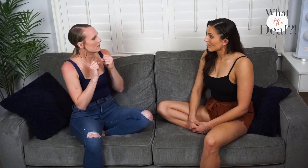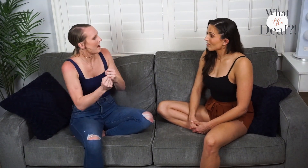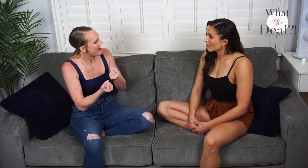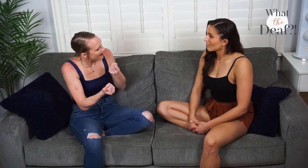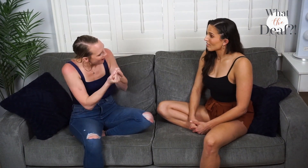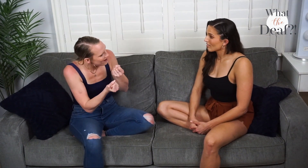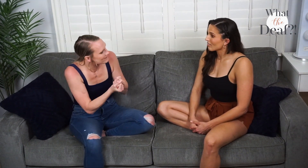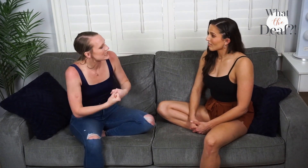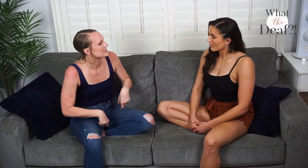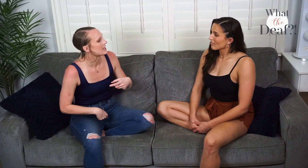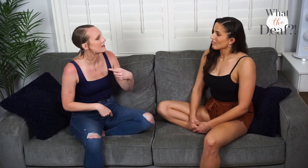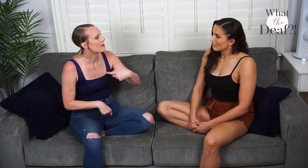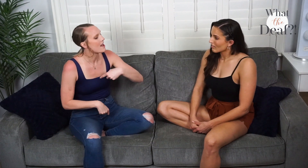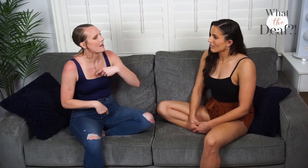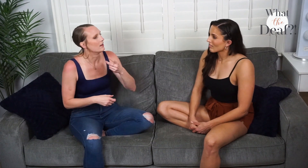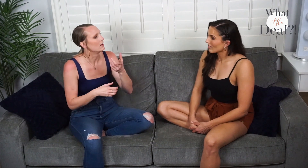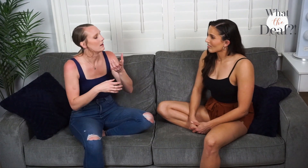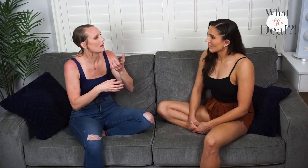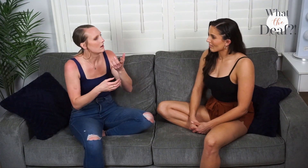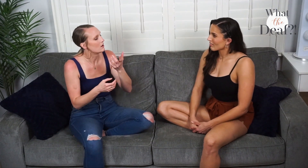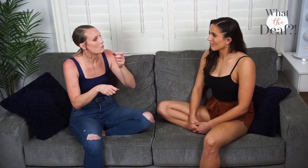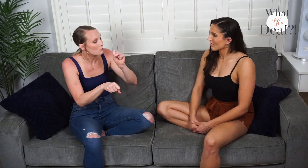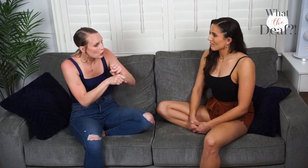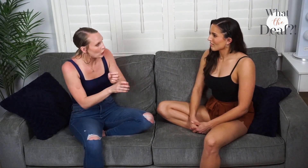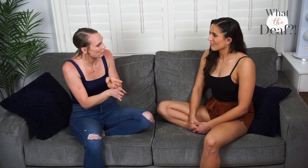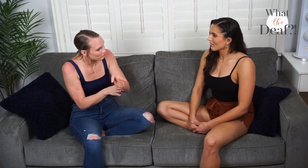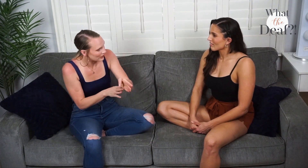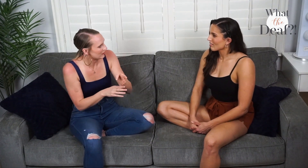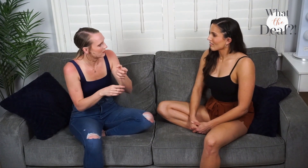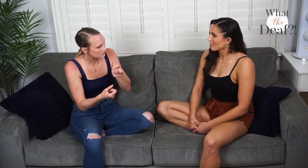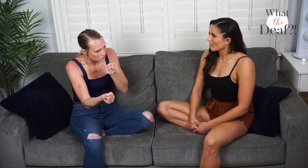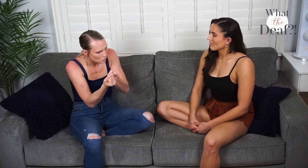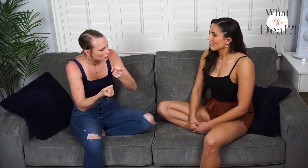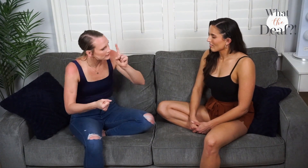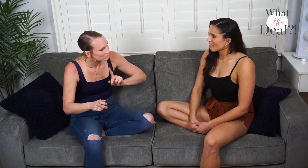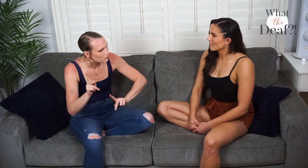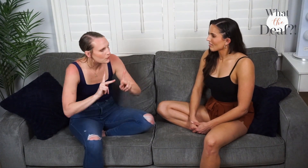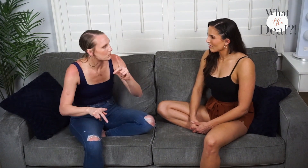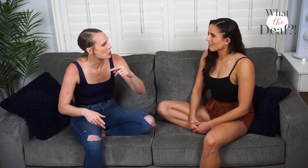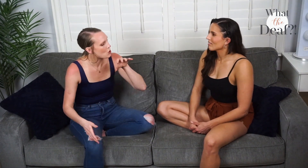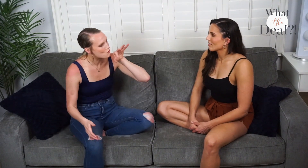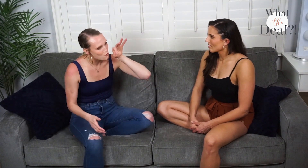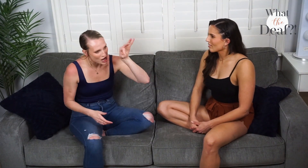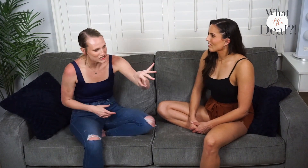Growing up, I've always been a strong advocate. I work in the career field of supporting deaf people.